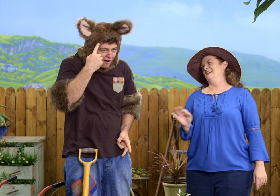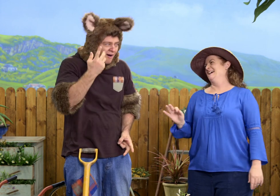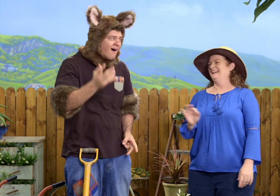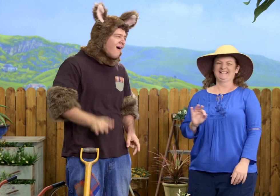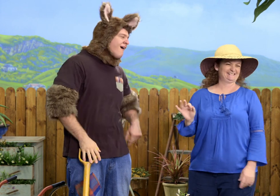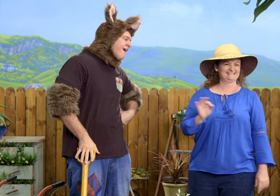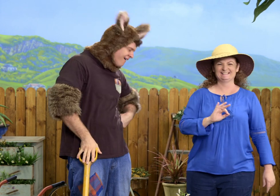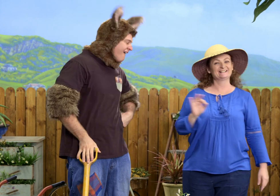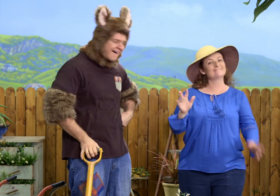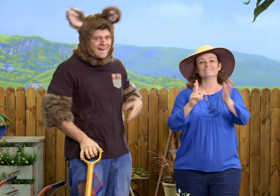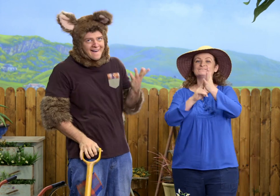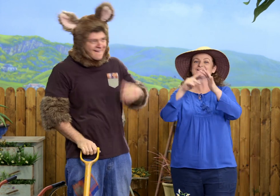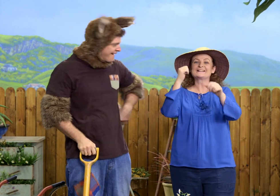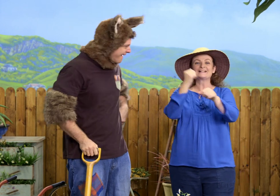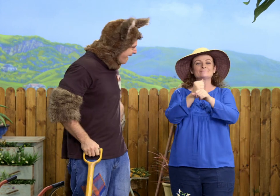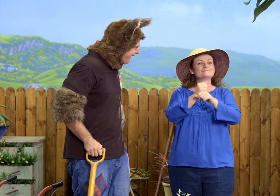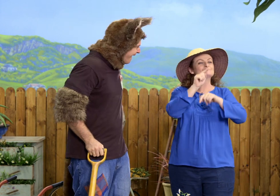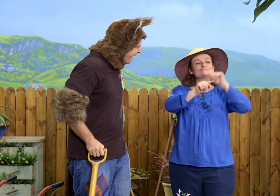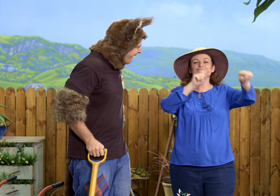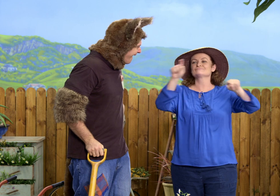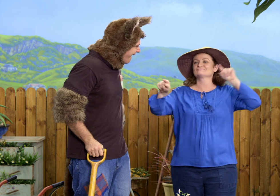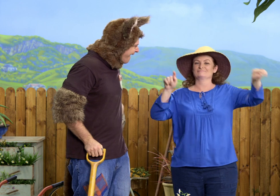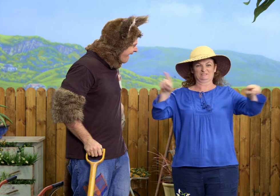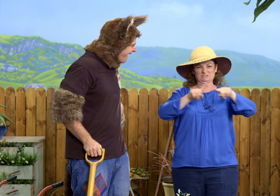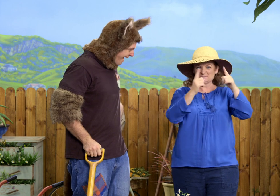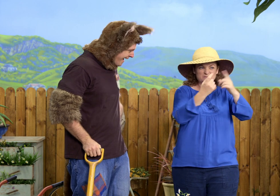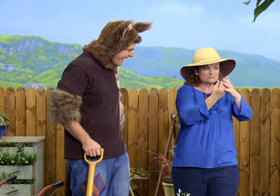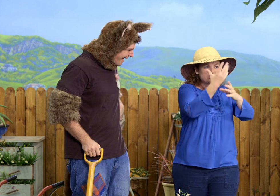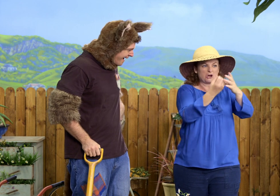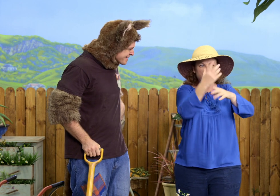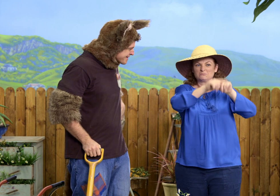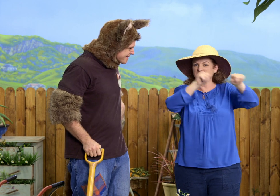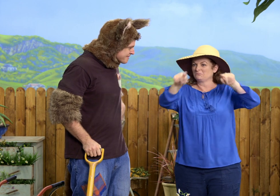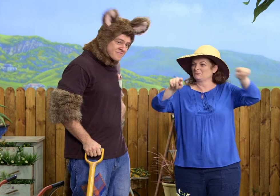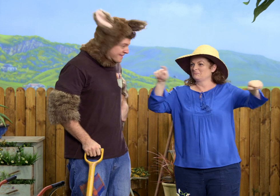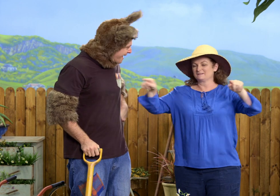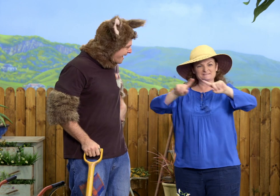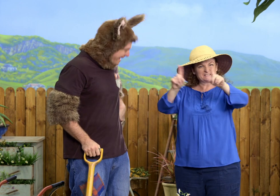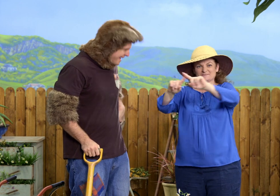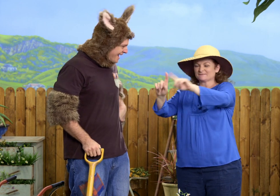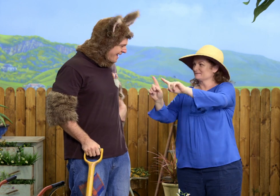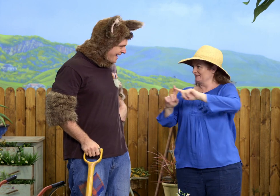No, Possum. Vegetables grow in all sorts of different ways.